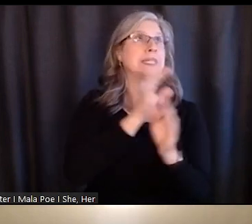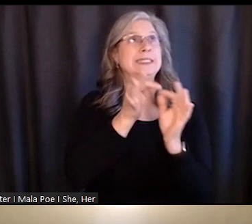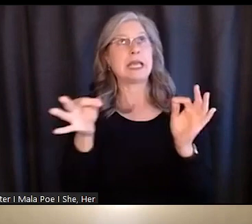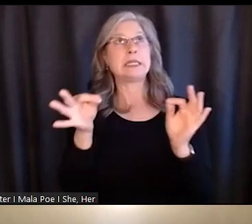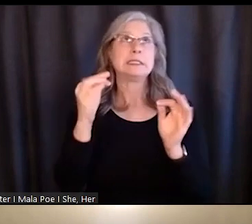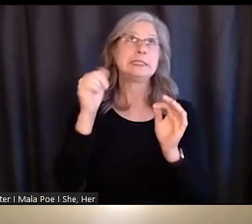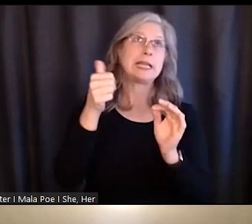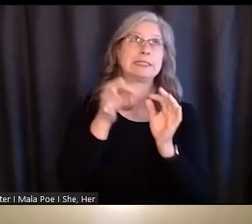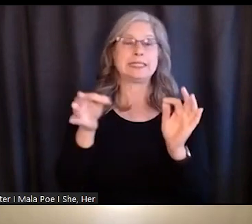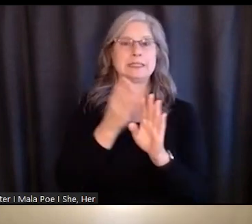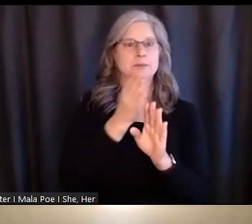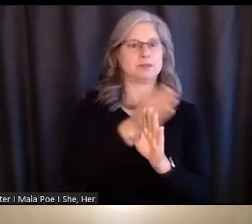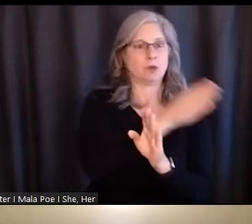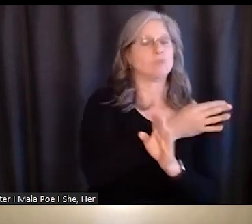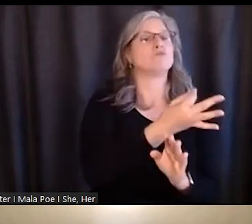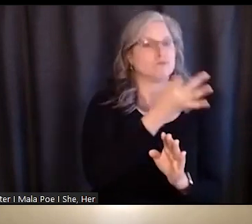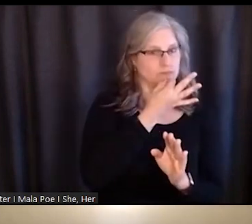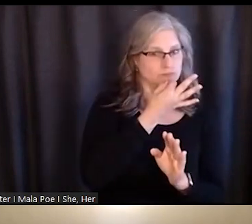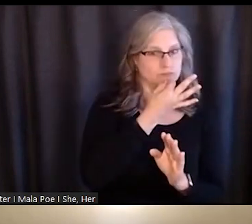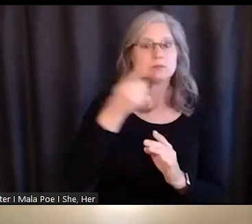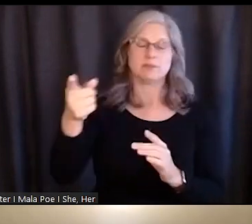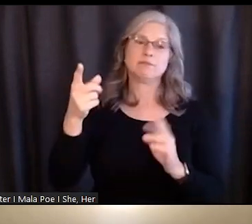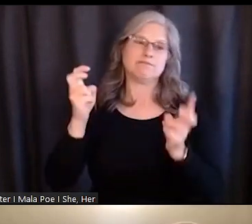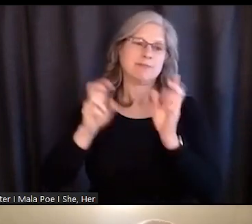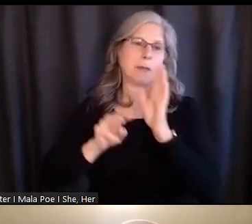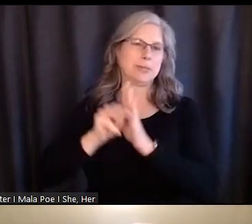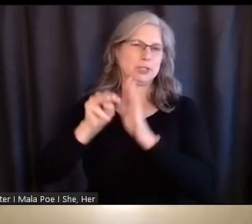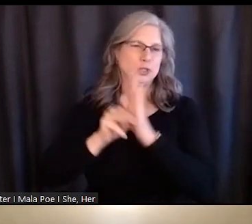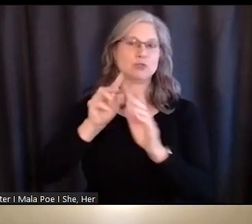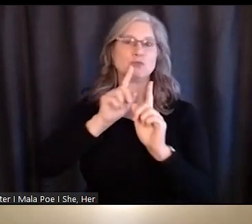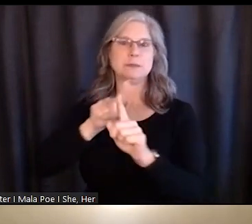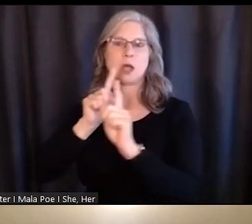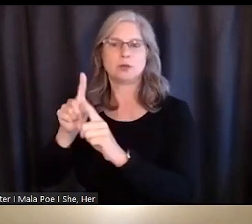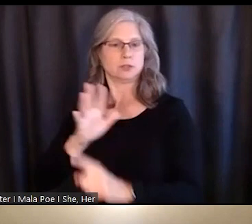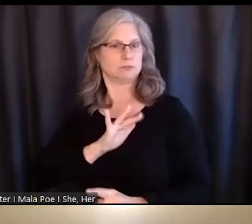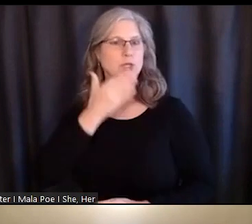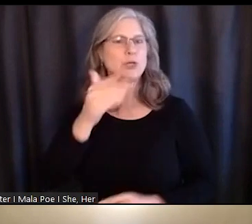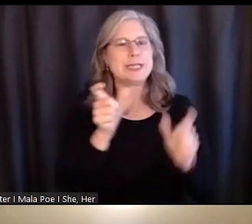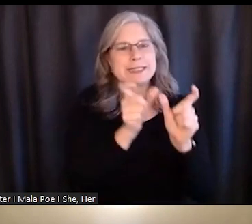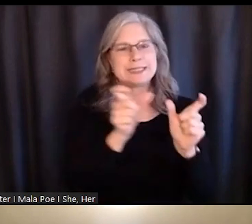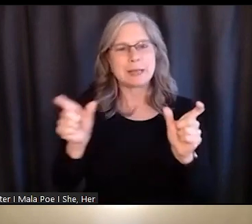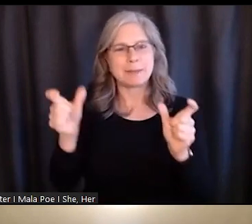So these are a group of 'mature responders,' I always call them. These are good segmenters.